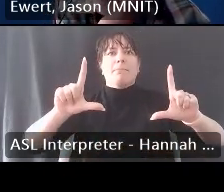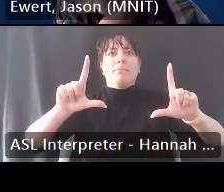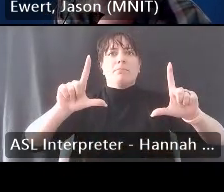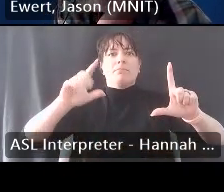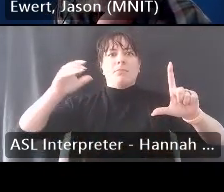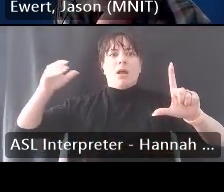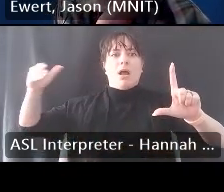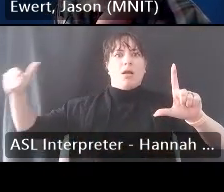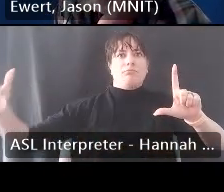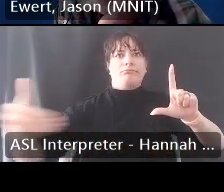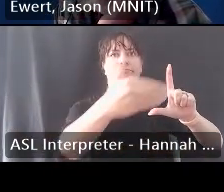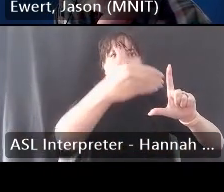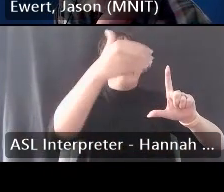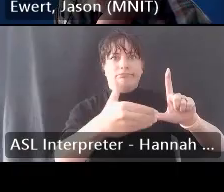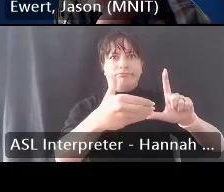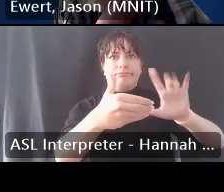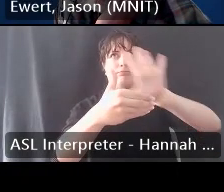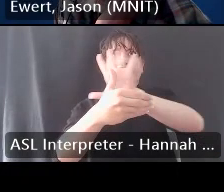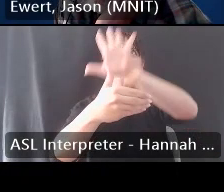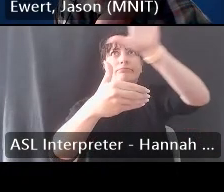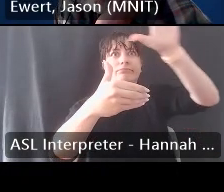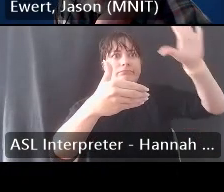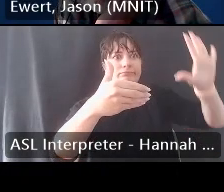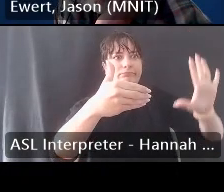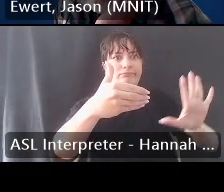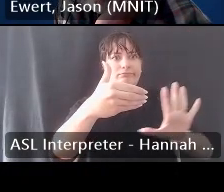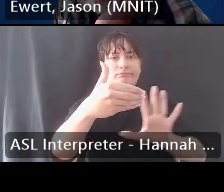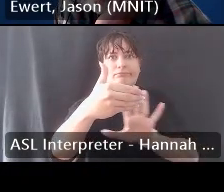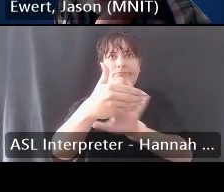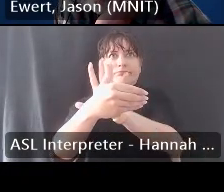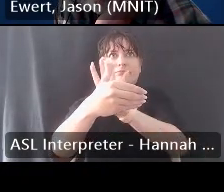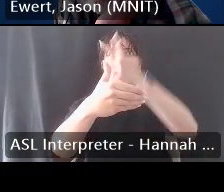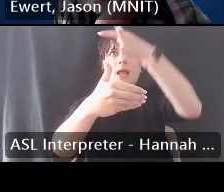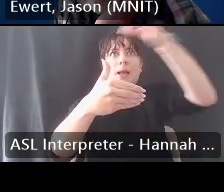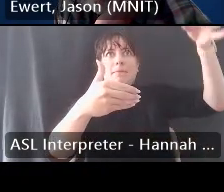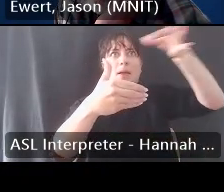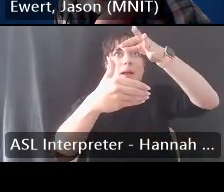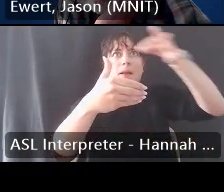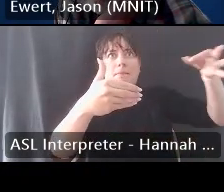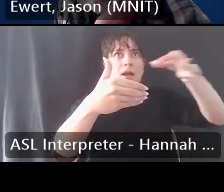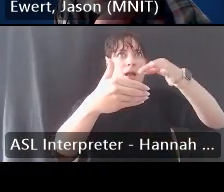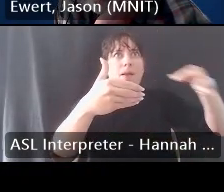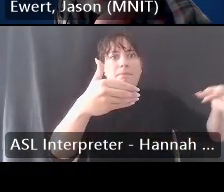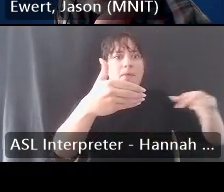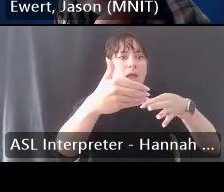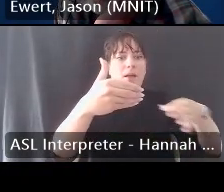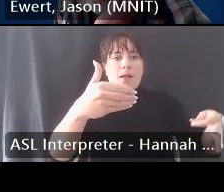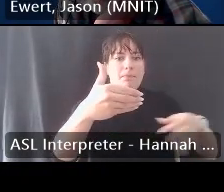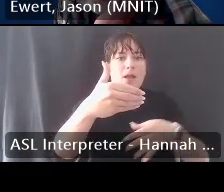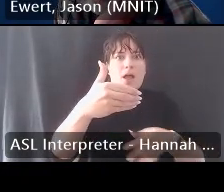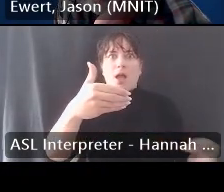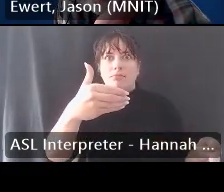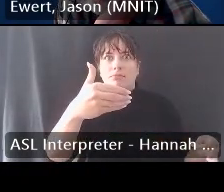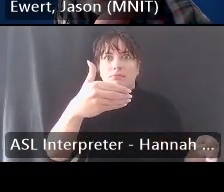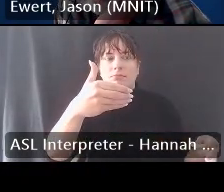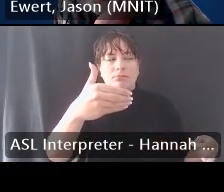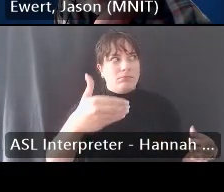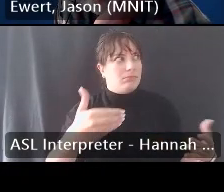And so the entire time that Lolly was navigating the map, no one could see what Lolly was navigating.